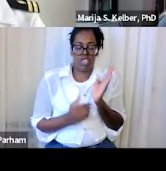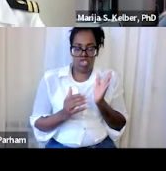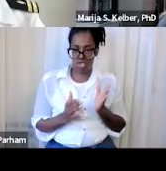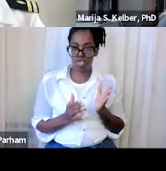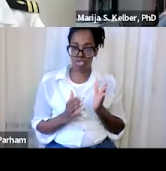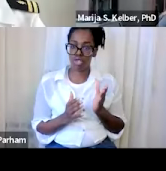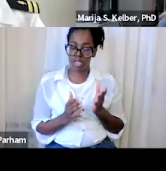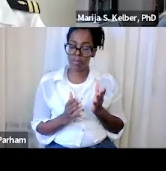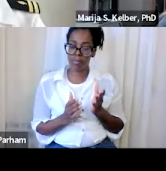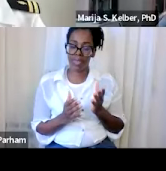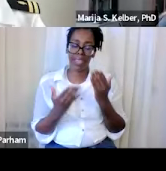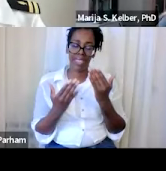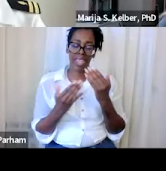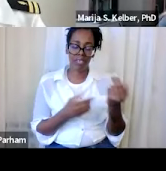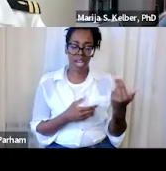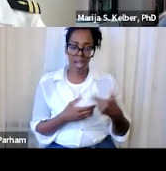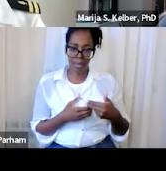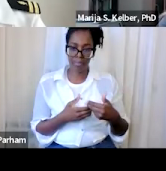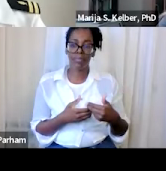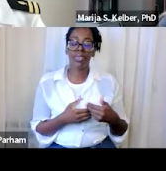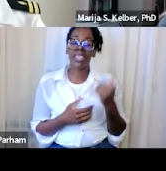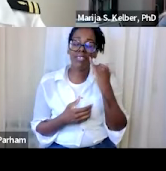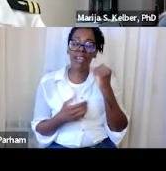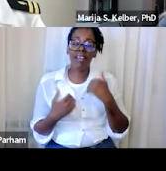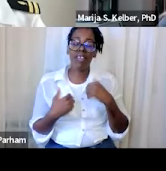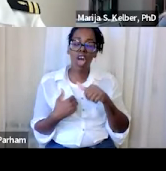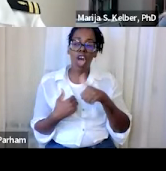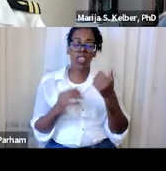thank you so much for being here today. If you have any other questions or comments